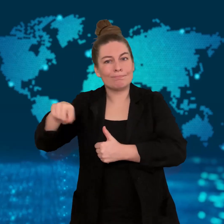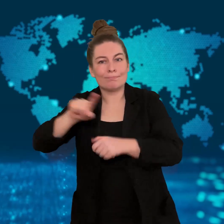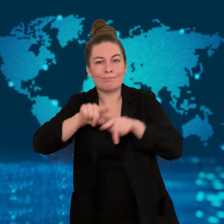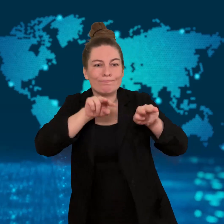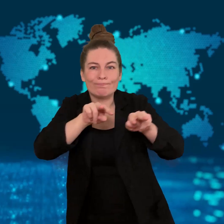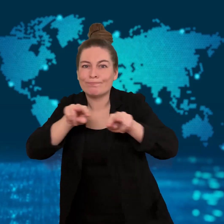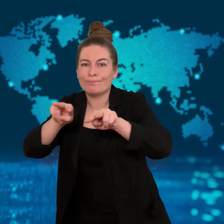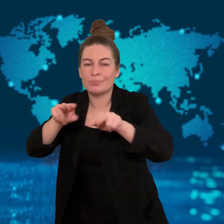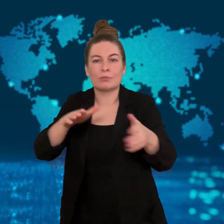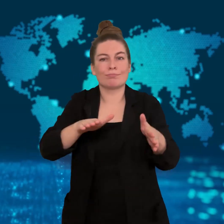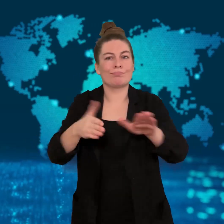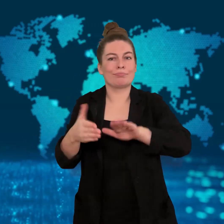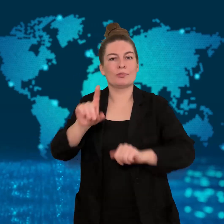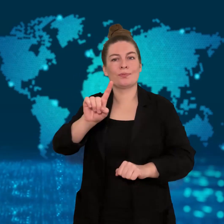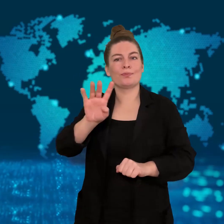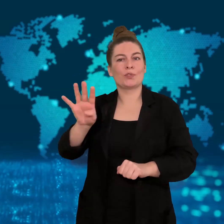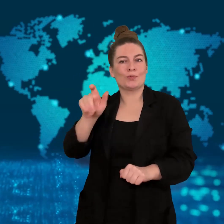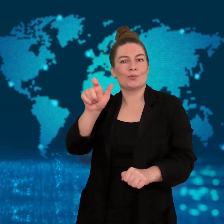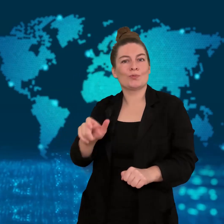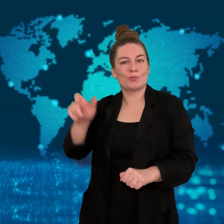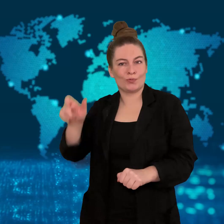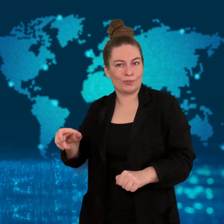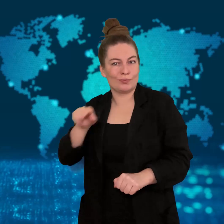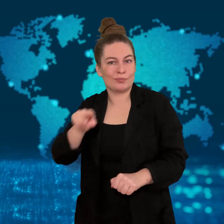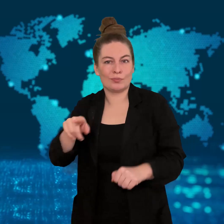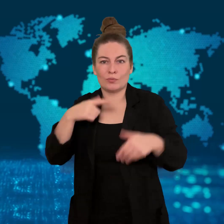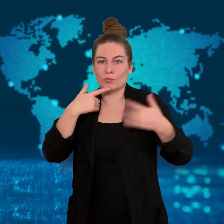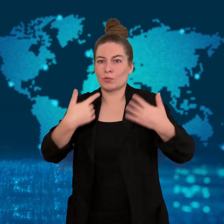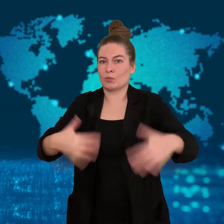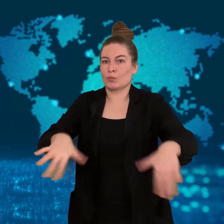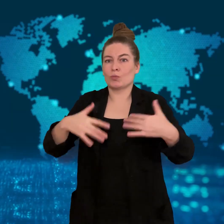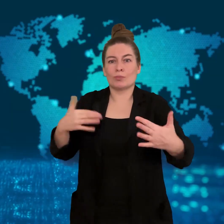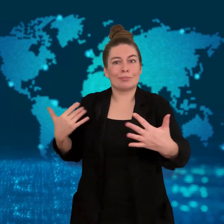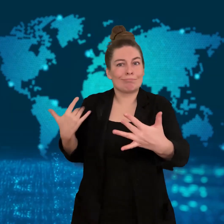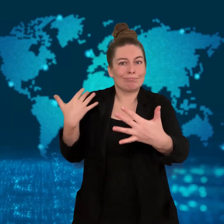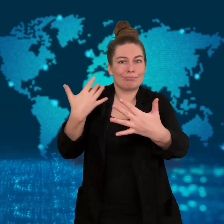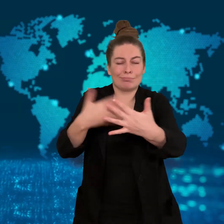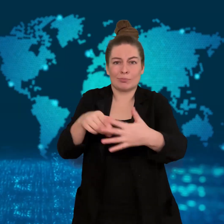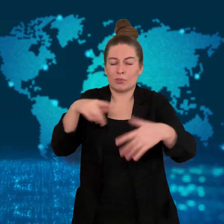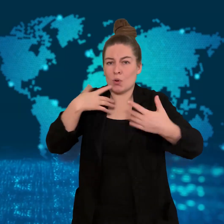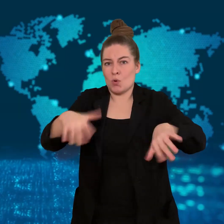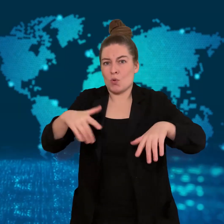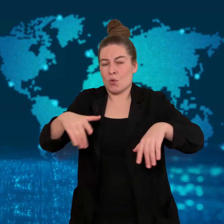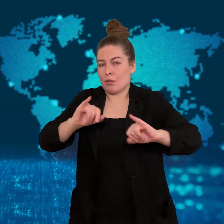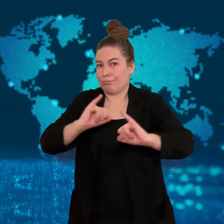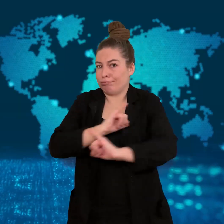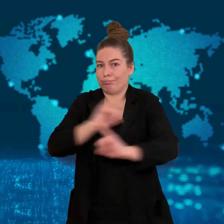in the Democratic Republic of Congo.